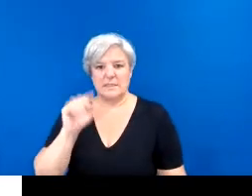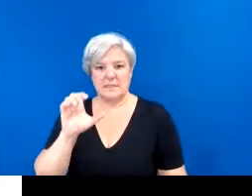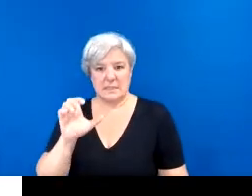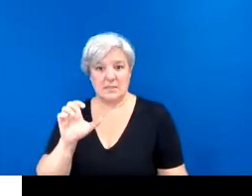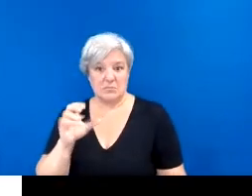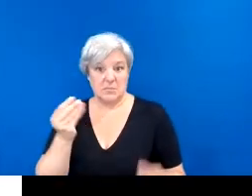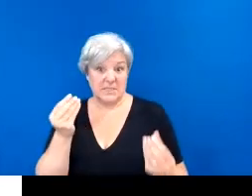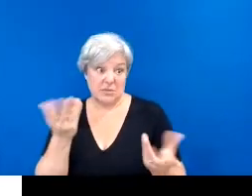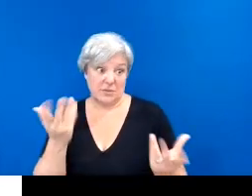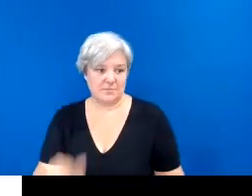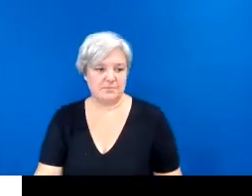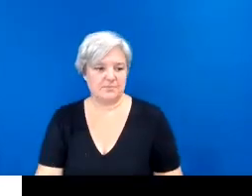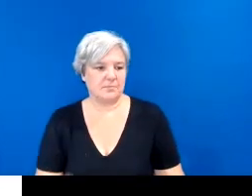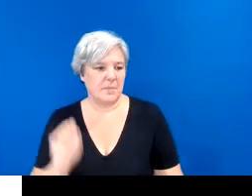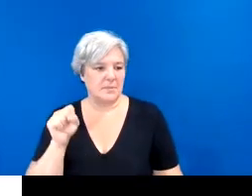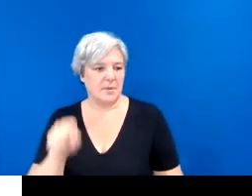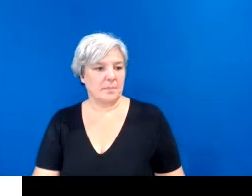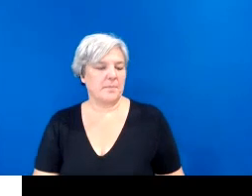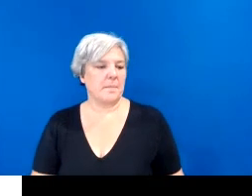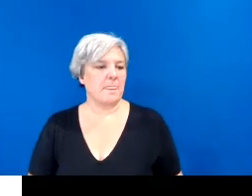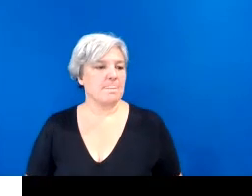material.